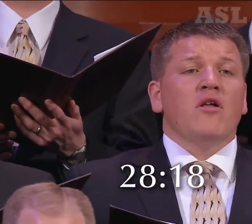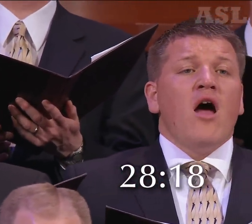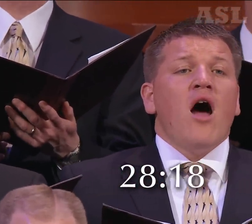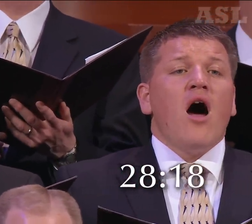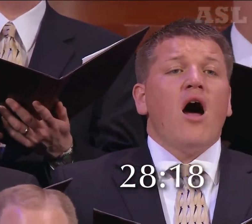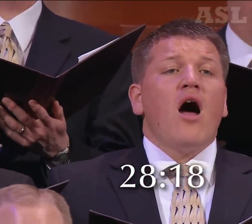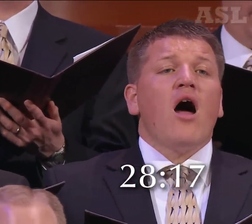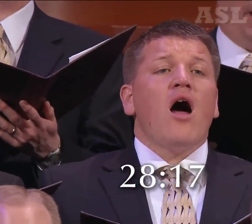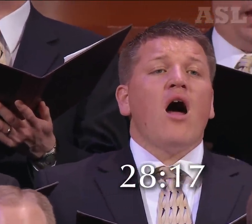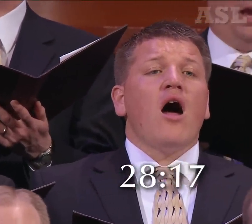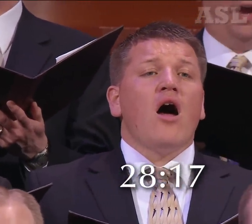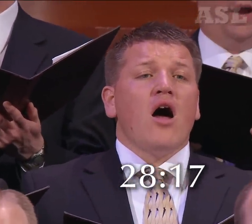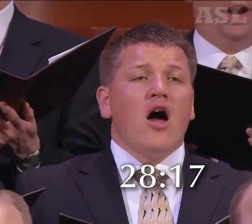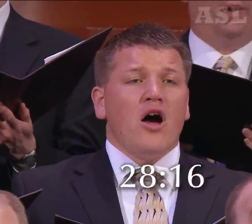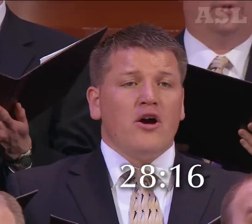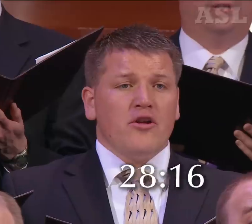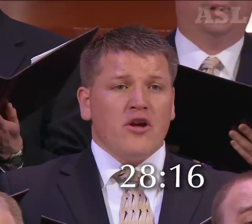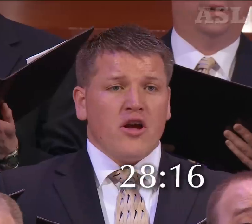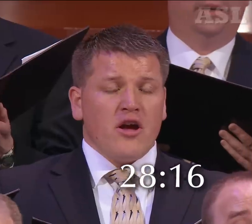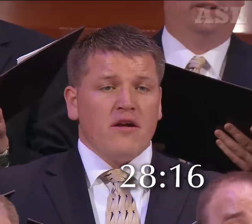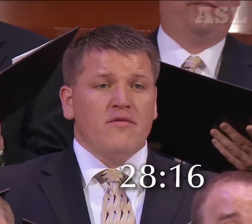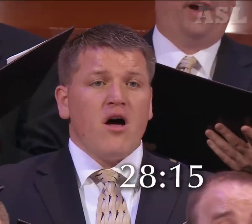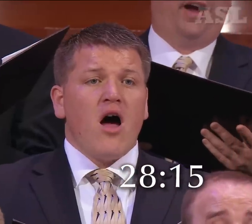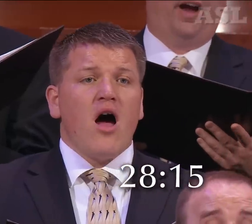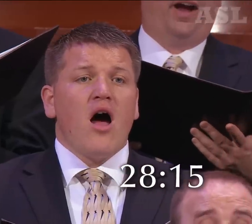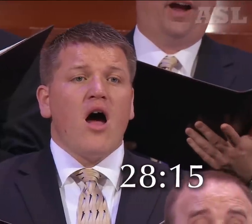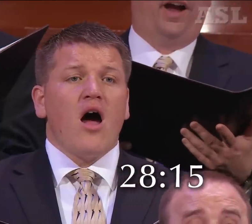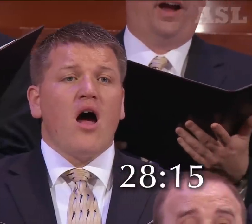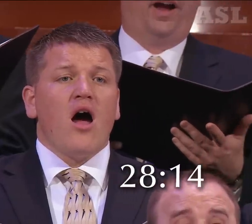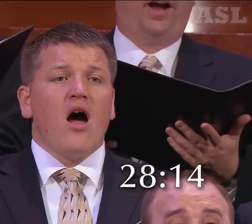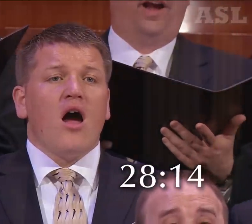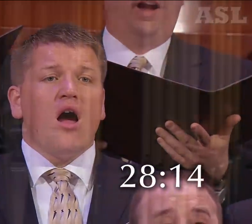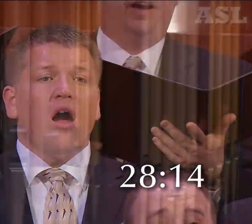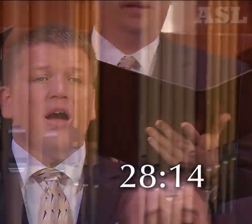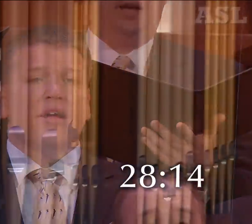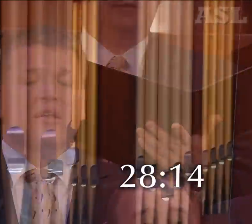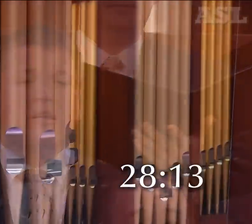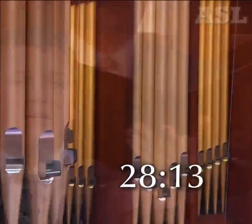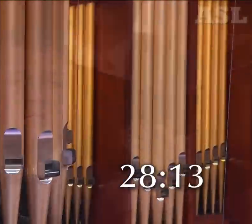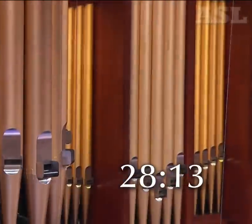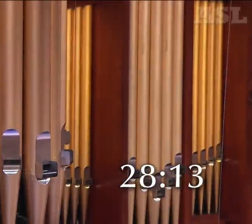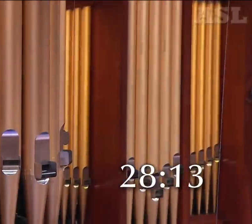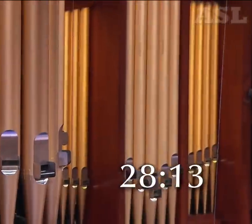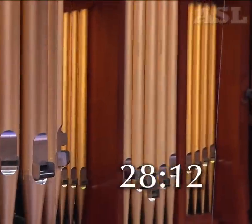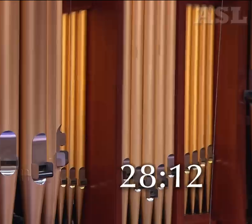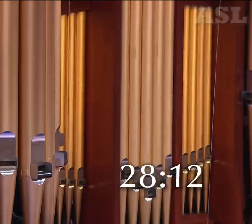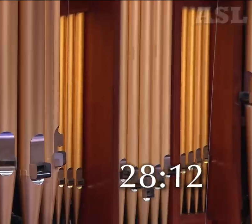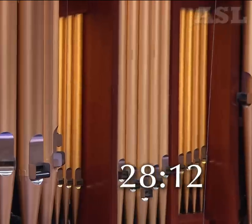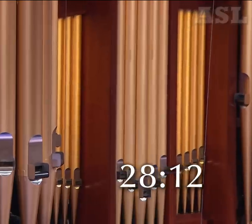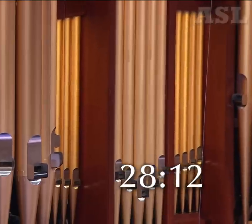THIS IS THE ENGLISH CLOSED CAPTION CHANNEL OF THE CHURCH OF JESUS CHRIST OF LATTER-DAY SAINTS.